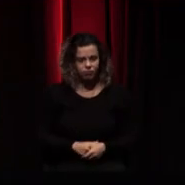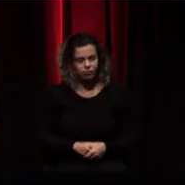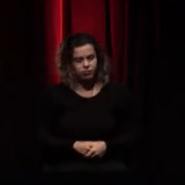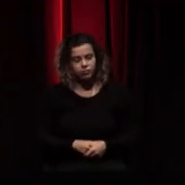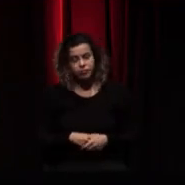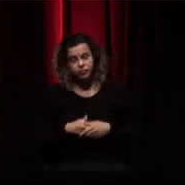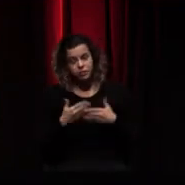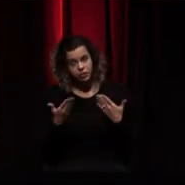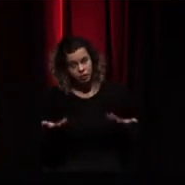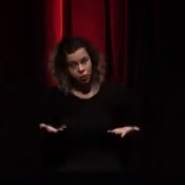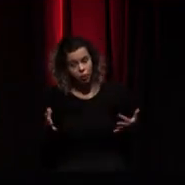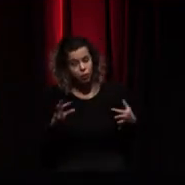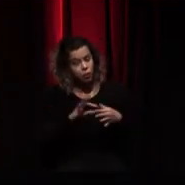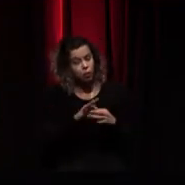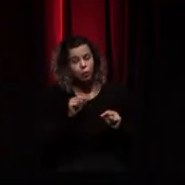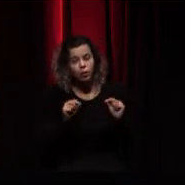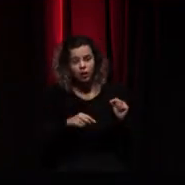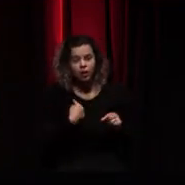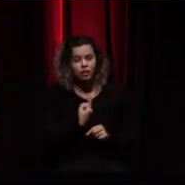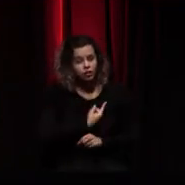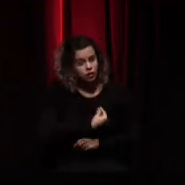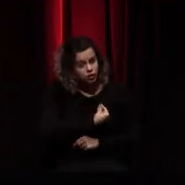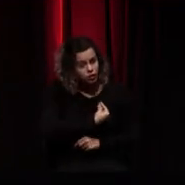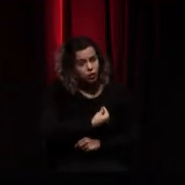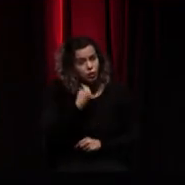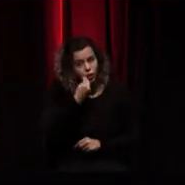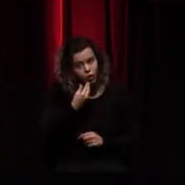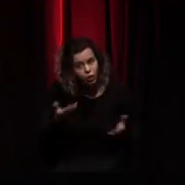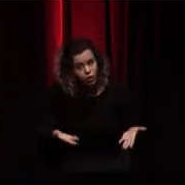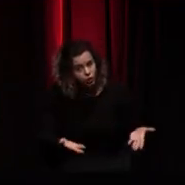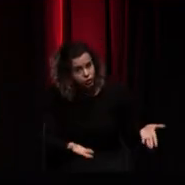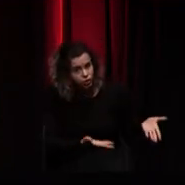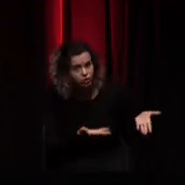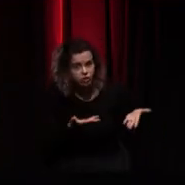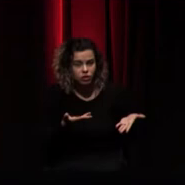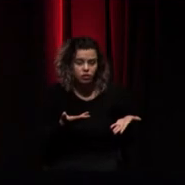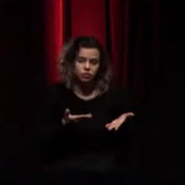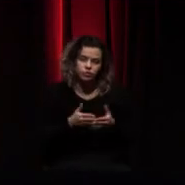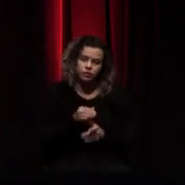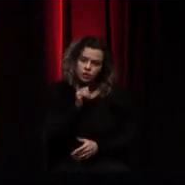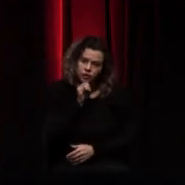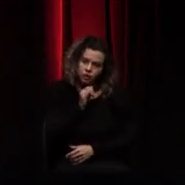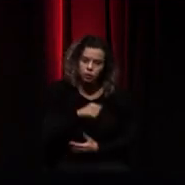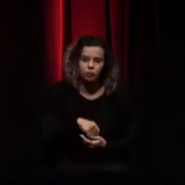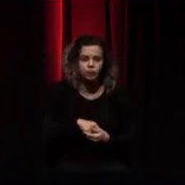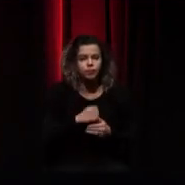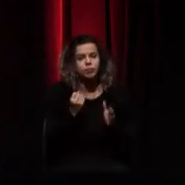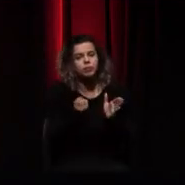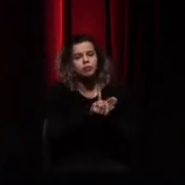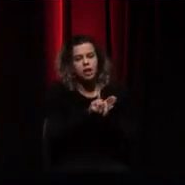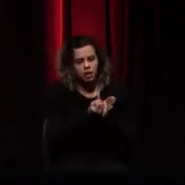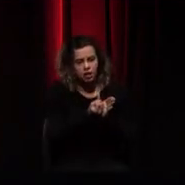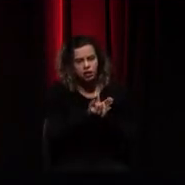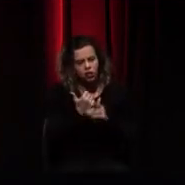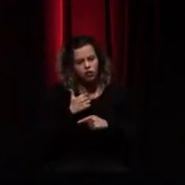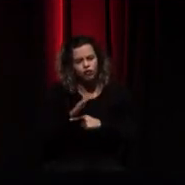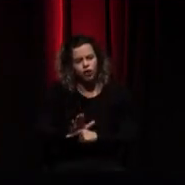This is in conformity with what we are going through. So if a brand says it is in favor of sustainability